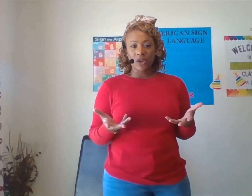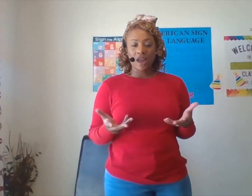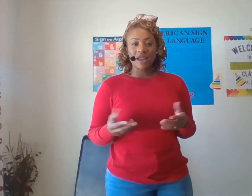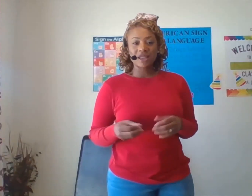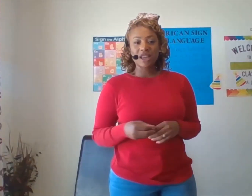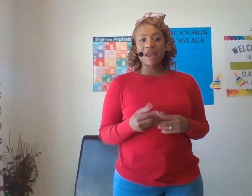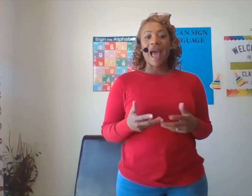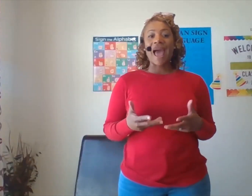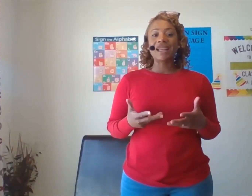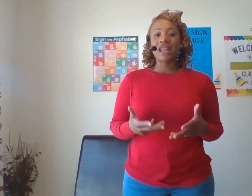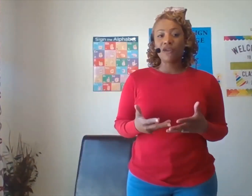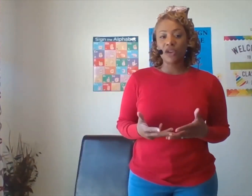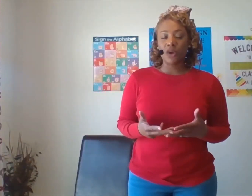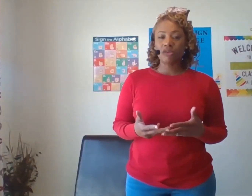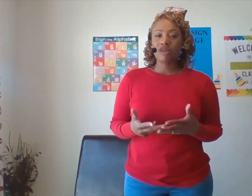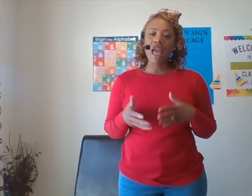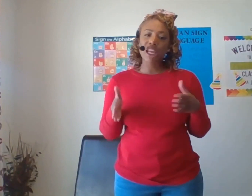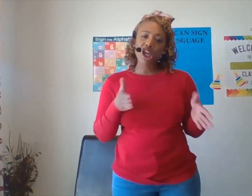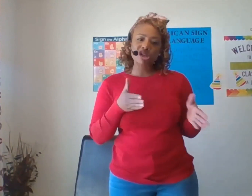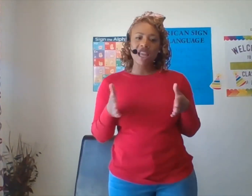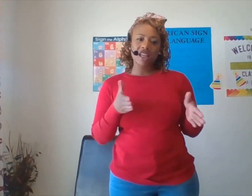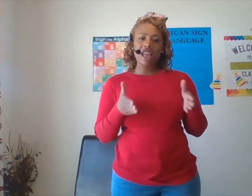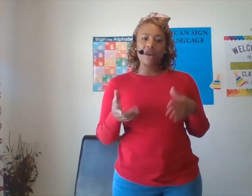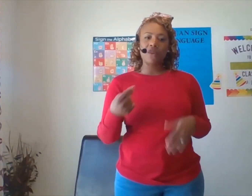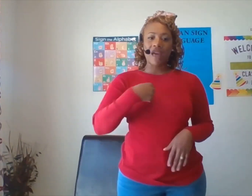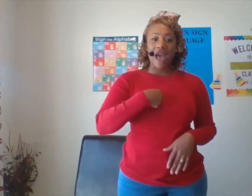show you guys it's gonna be I love you that kind of goes hand-in-hand with I